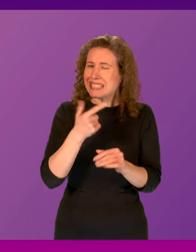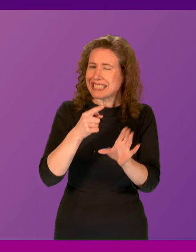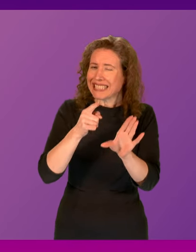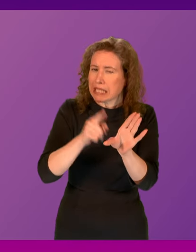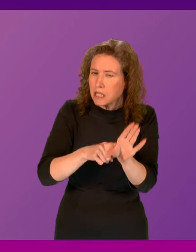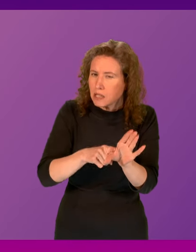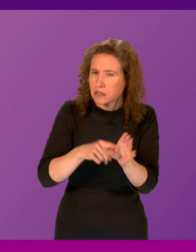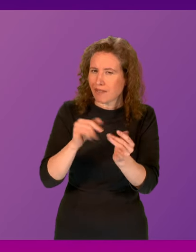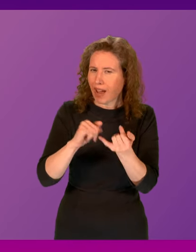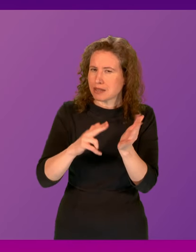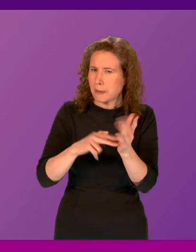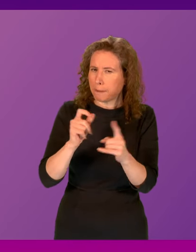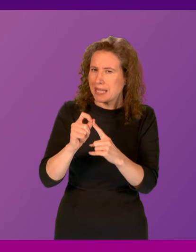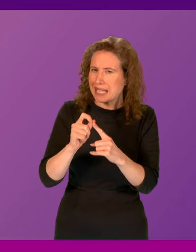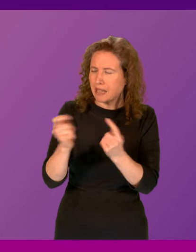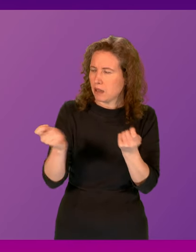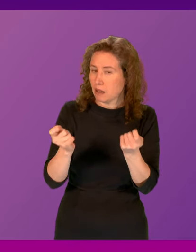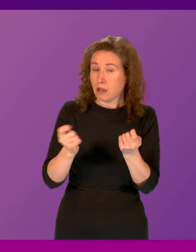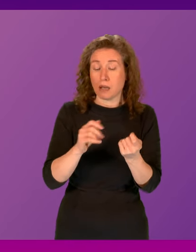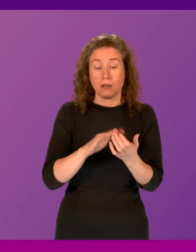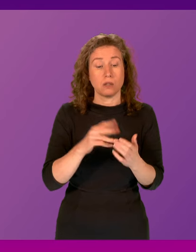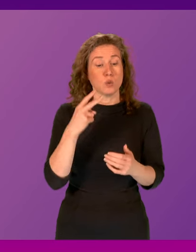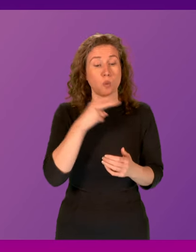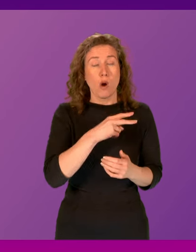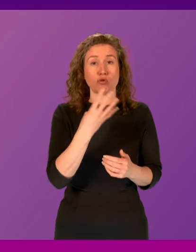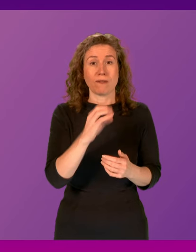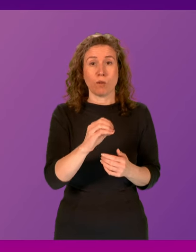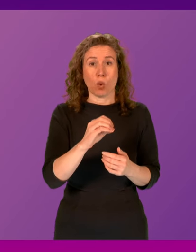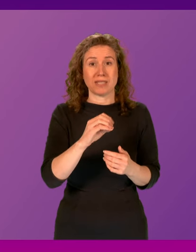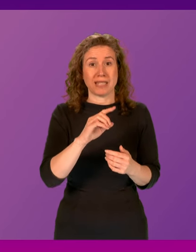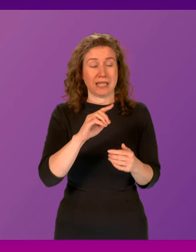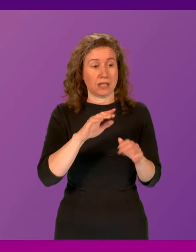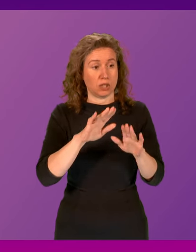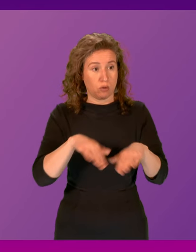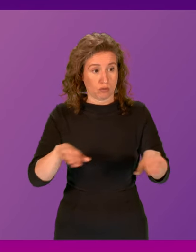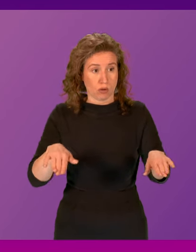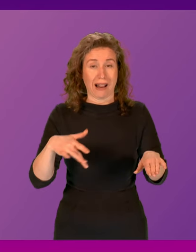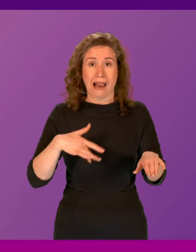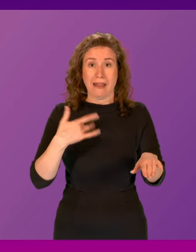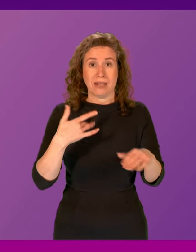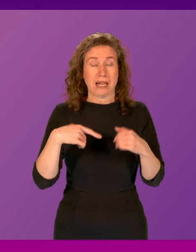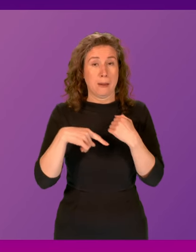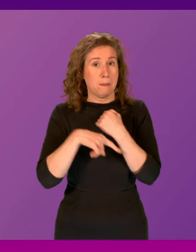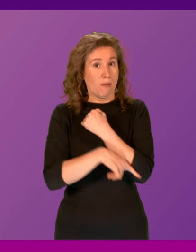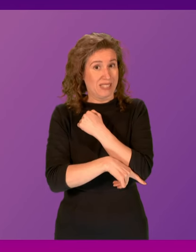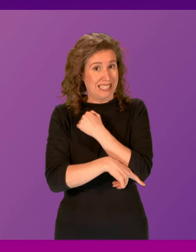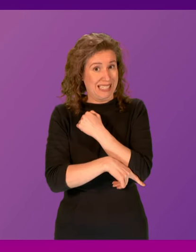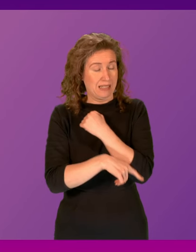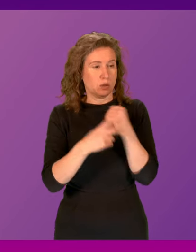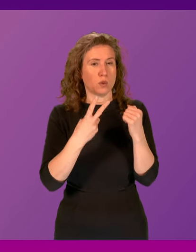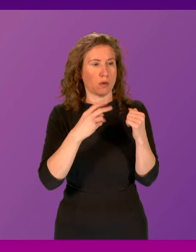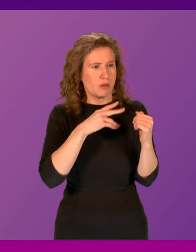this SNP Government, 240,000 children are living in poverty; more than 10,000 children are waiting